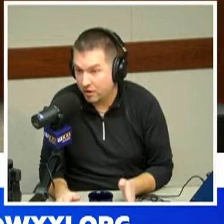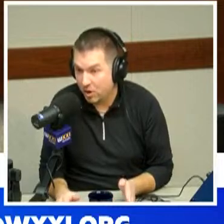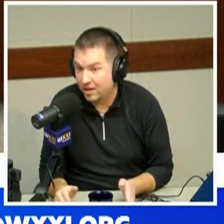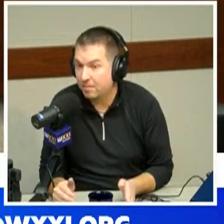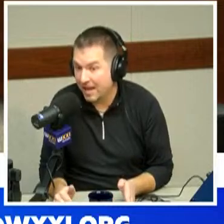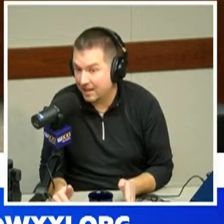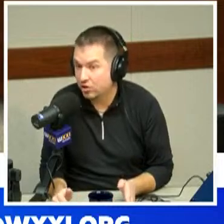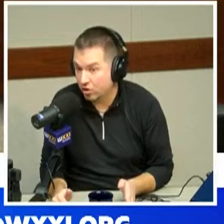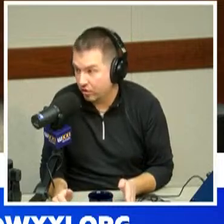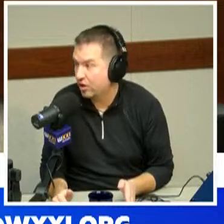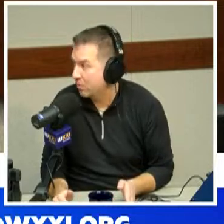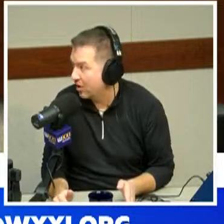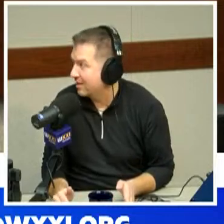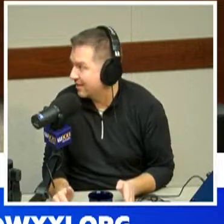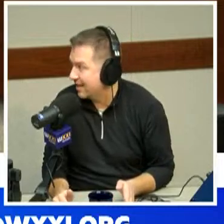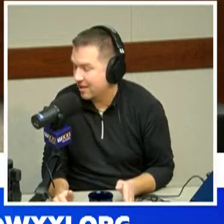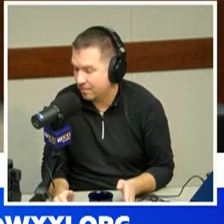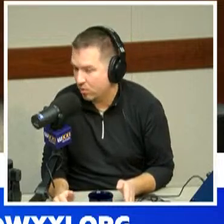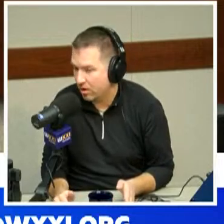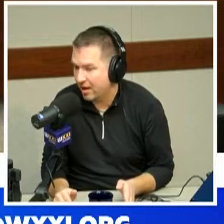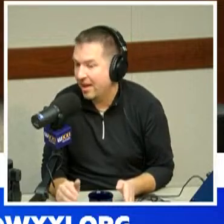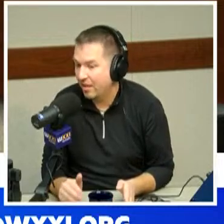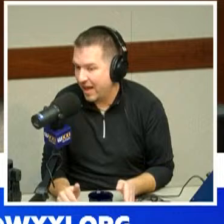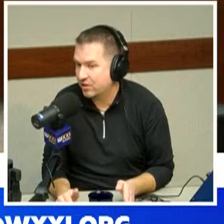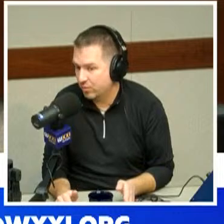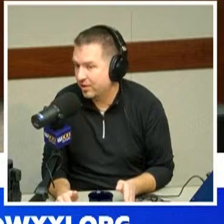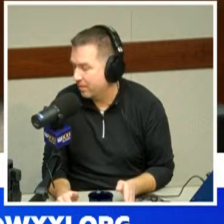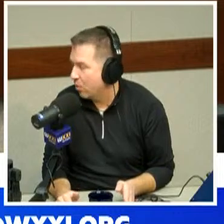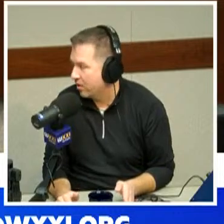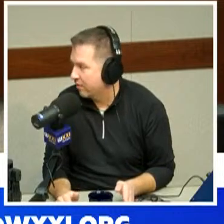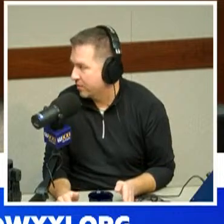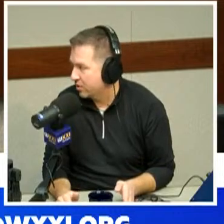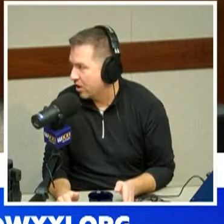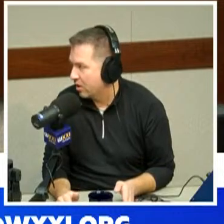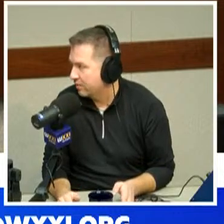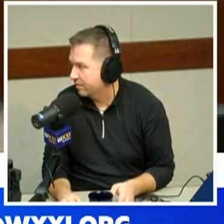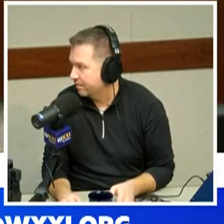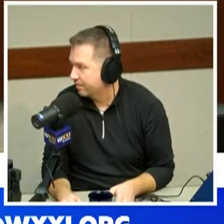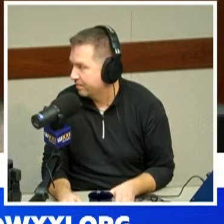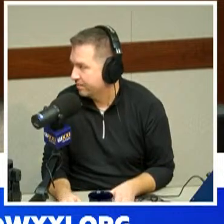Community making sure the community stays on board that's really important from the start